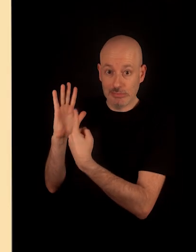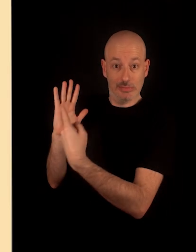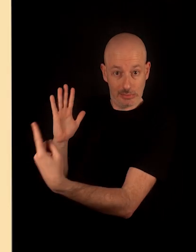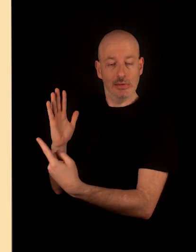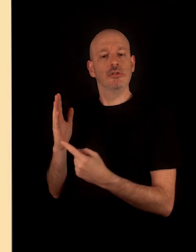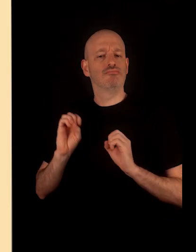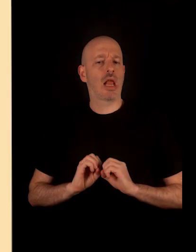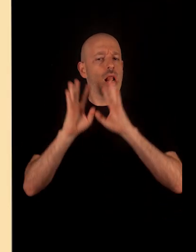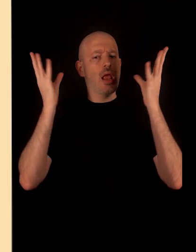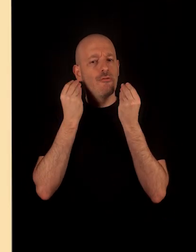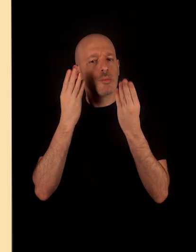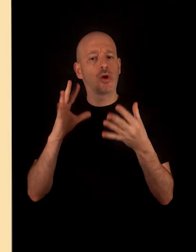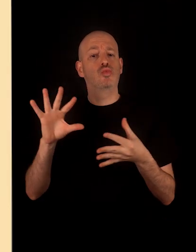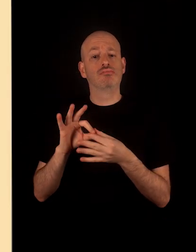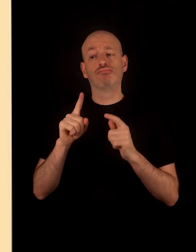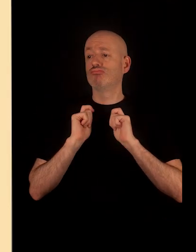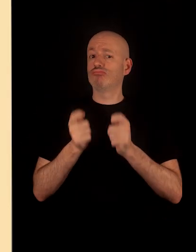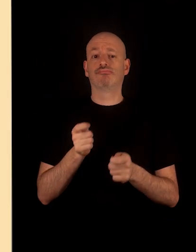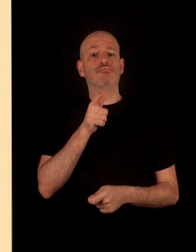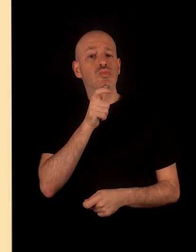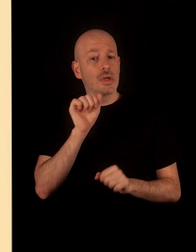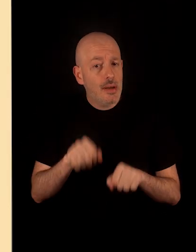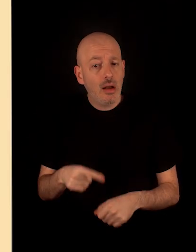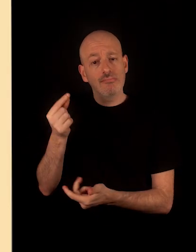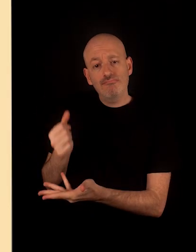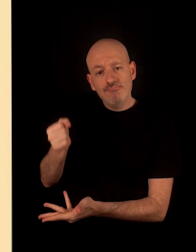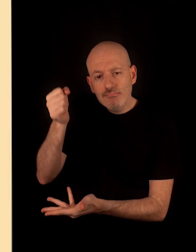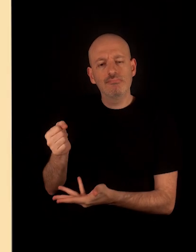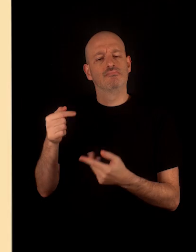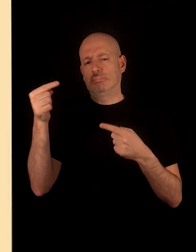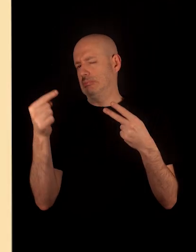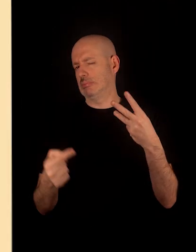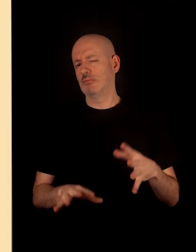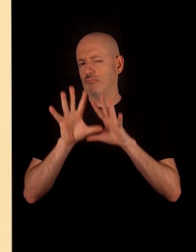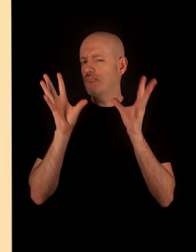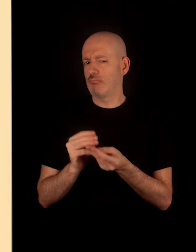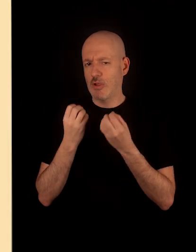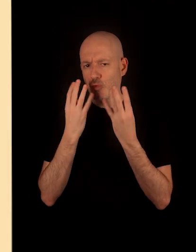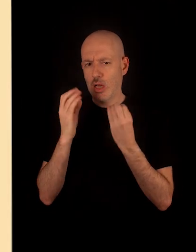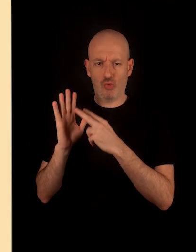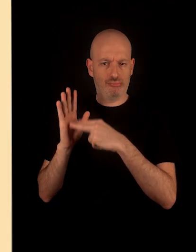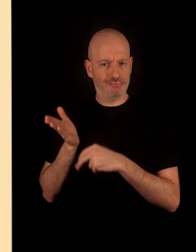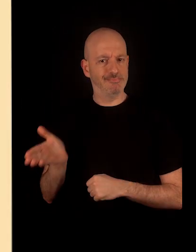And then we have the Call for Residency Hosts that is open to legal entities who want to host a residency.